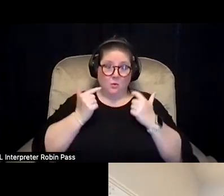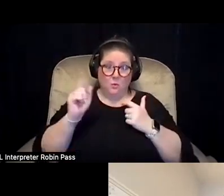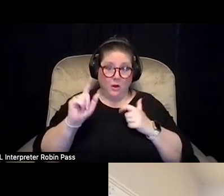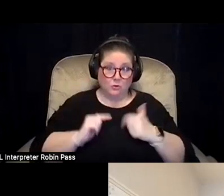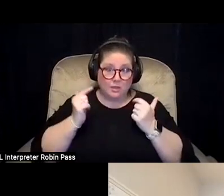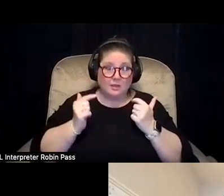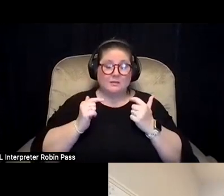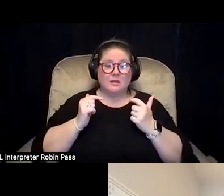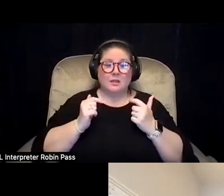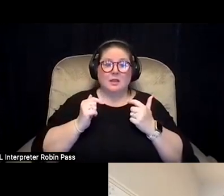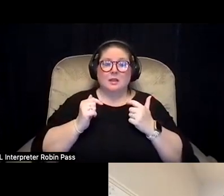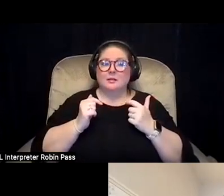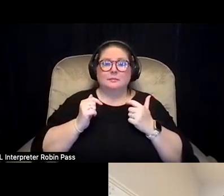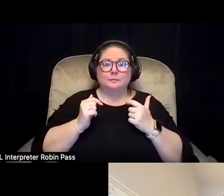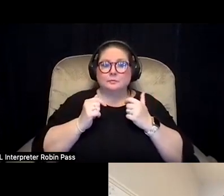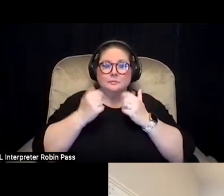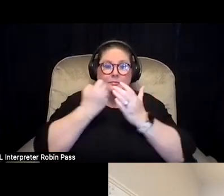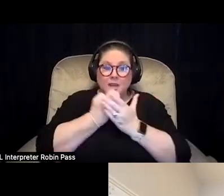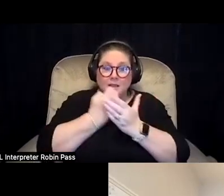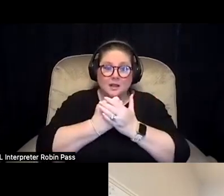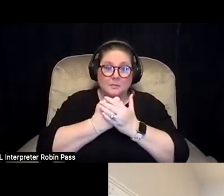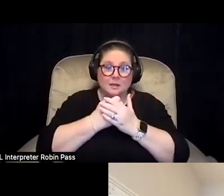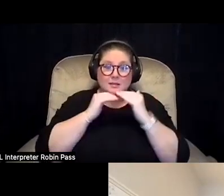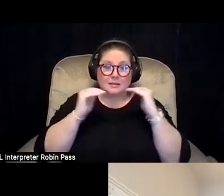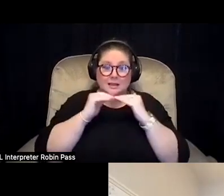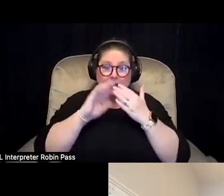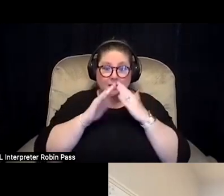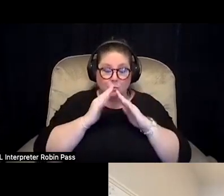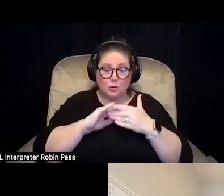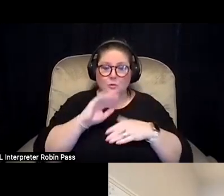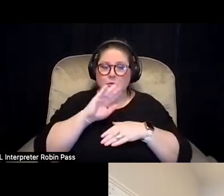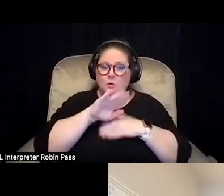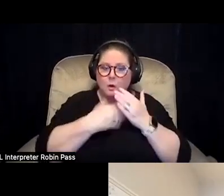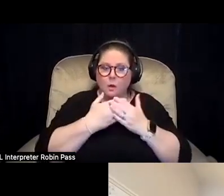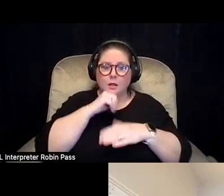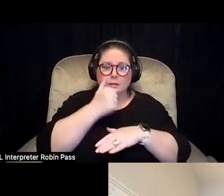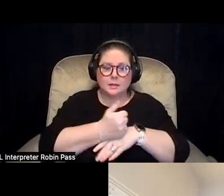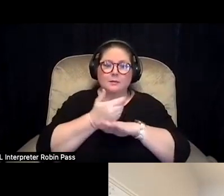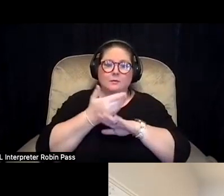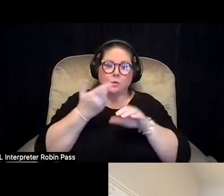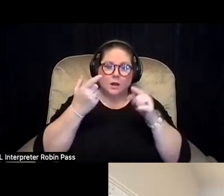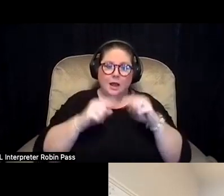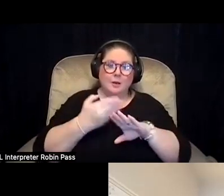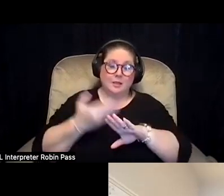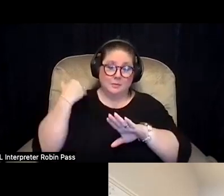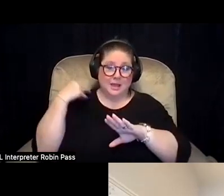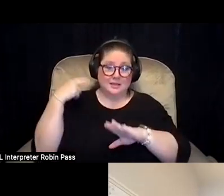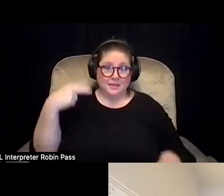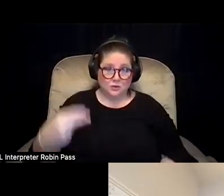was all um set from what happened in the past in our history so that's that's some of the things